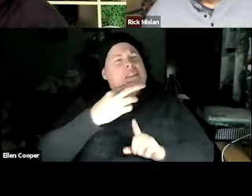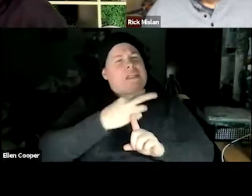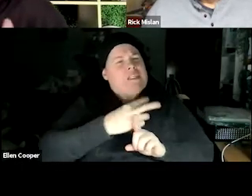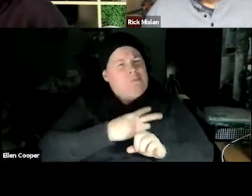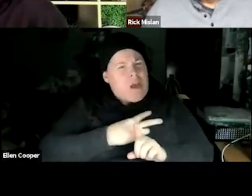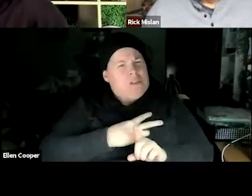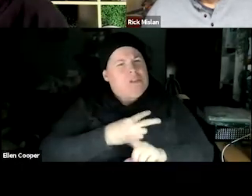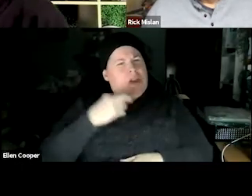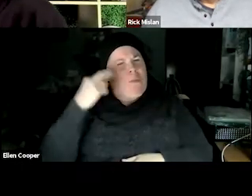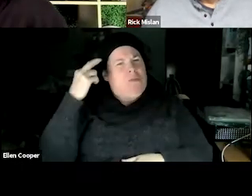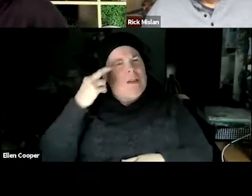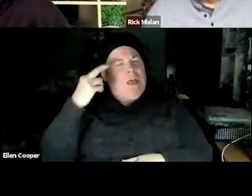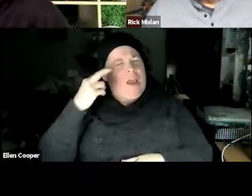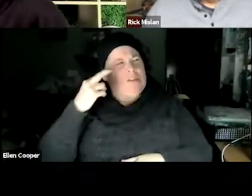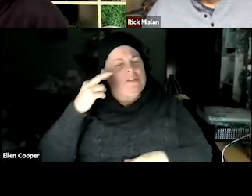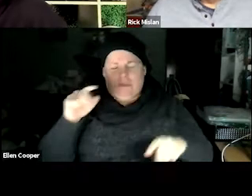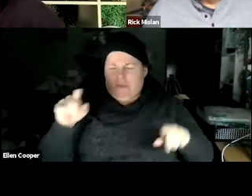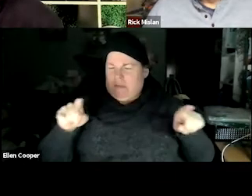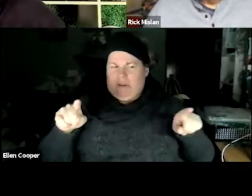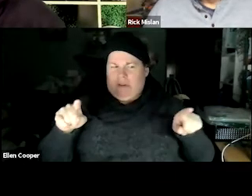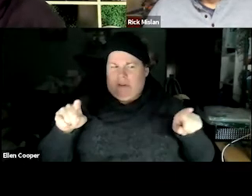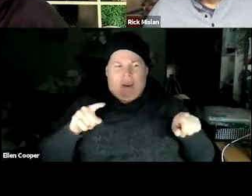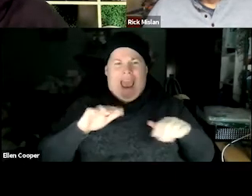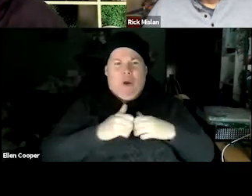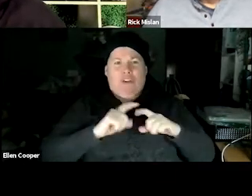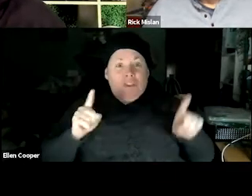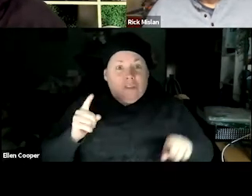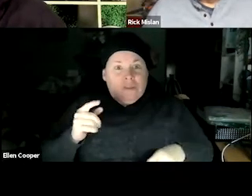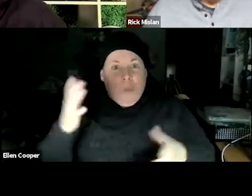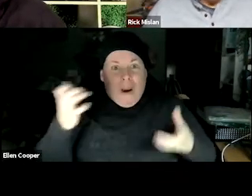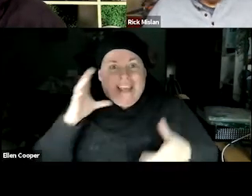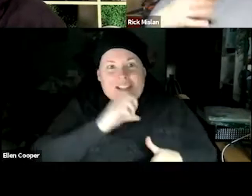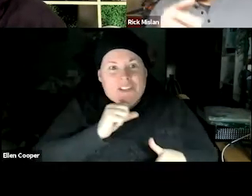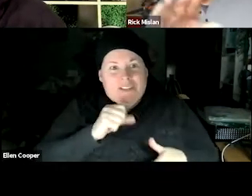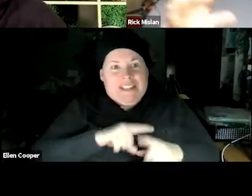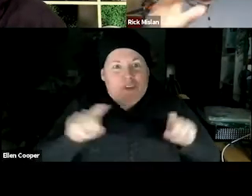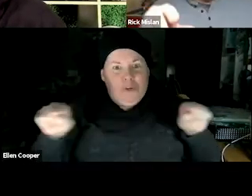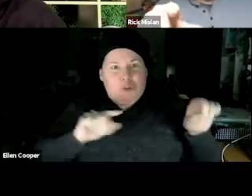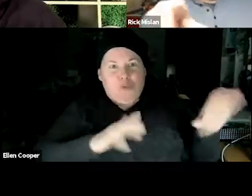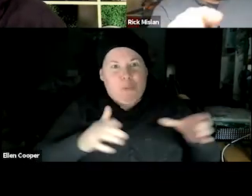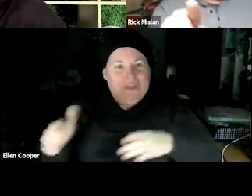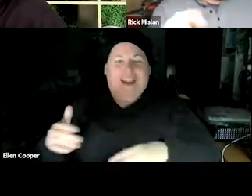what was separating the good from the bad. Any guesses as to what it was. Rick Mislan: I'm not gonna say, I know the answer here.